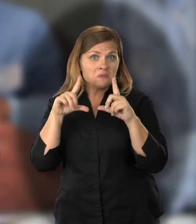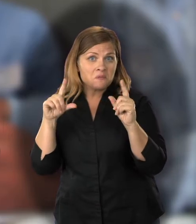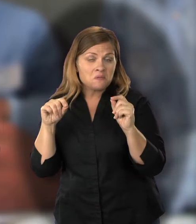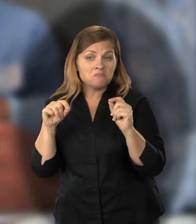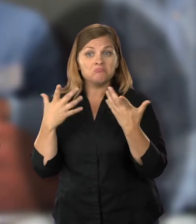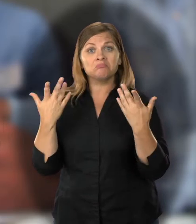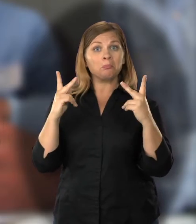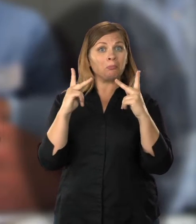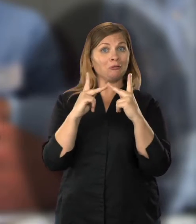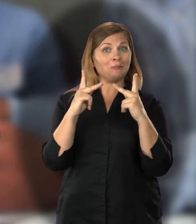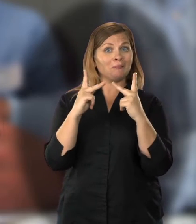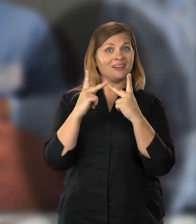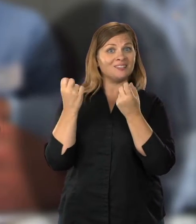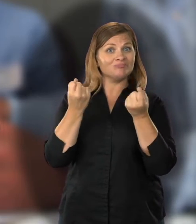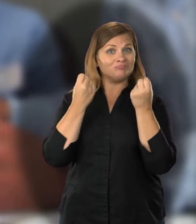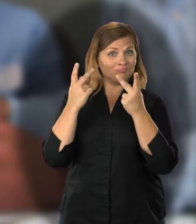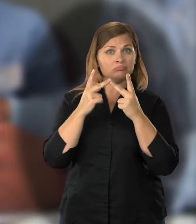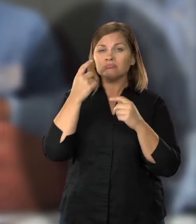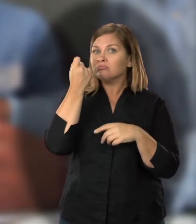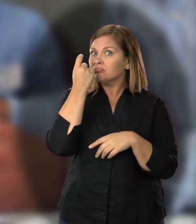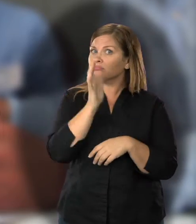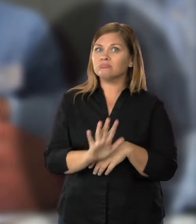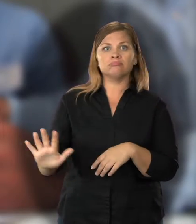For photo IDs, you can choose from: